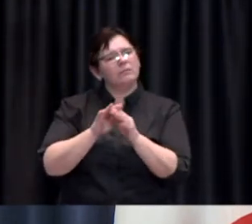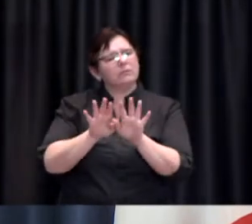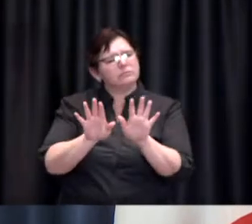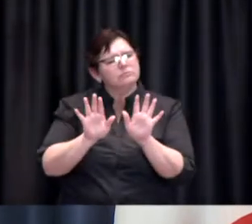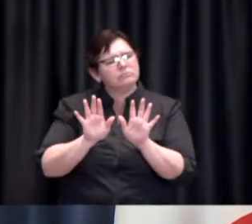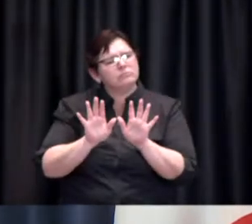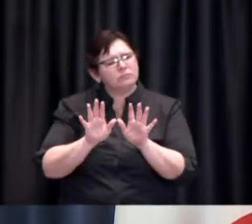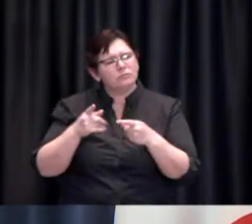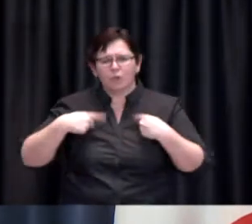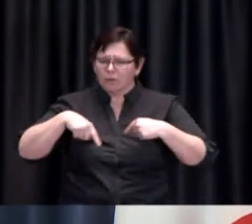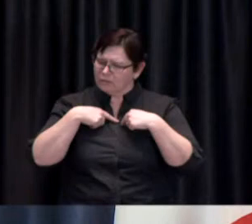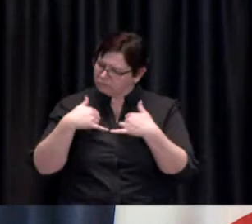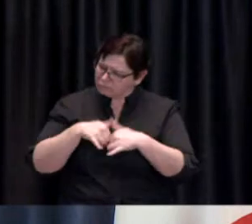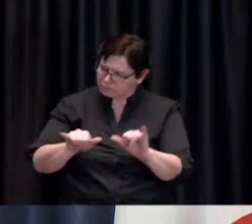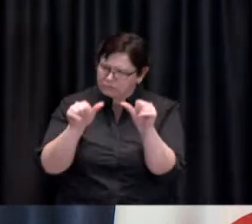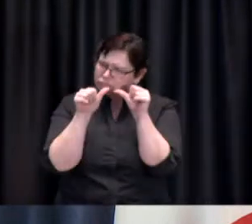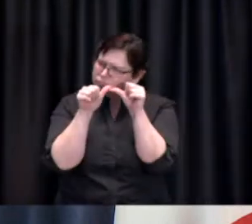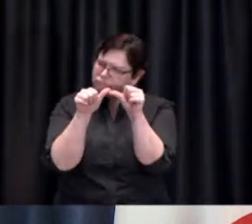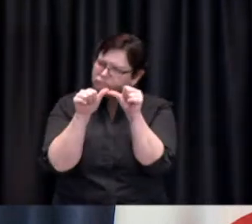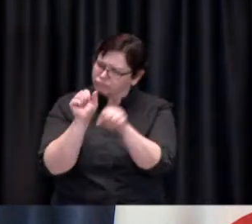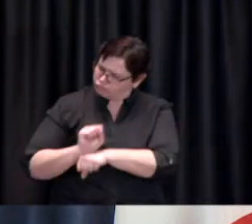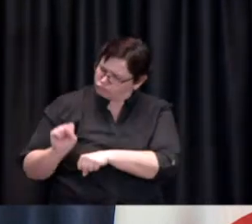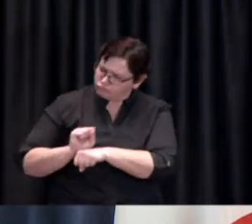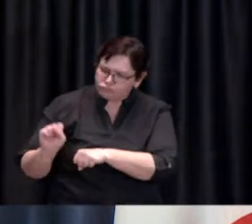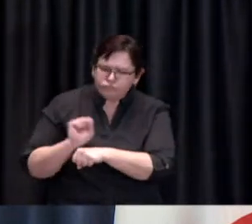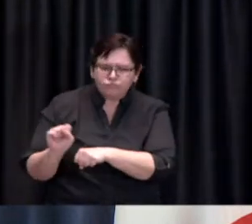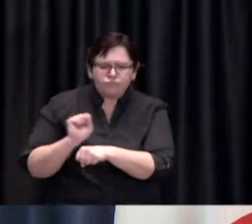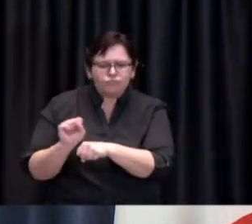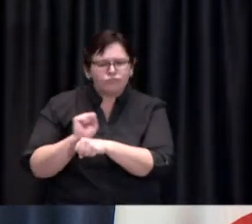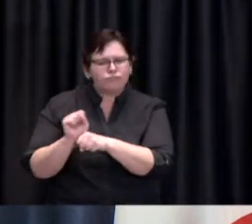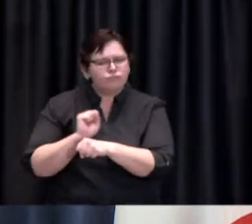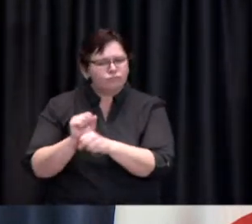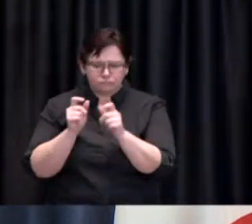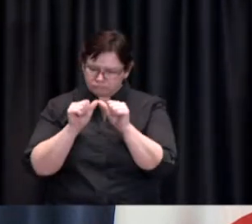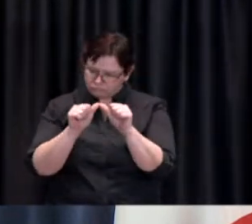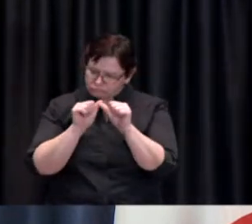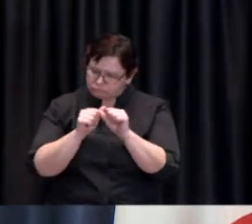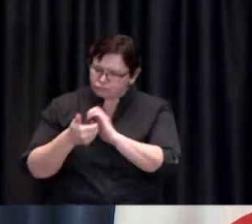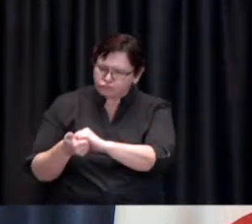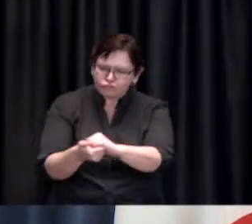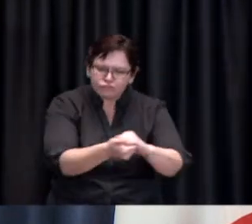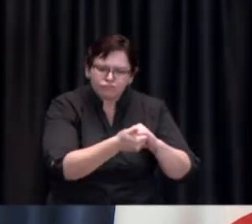as hard as possible with all of these partners uh to create the best circumstances both for